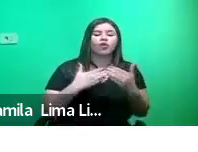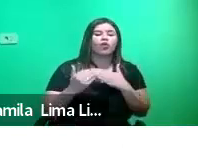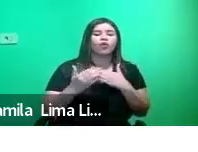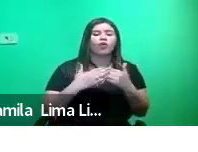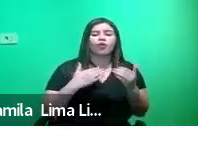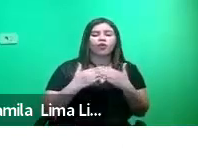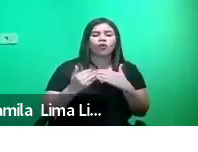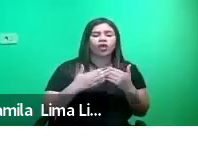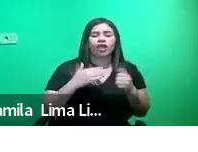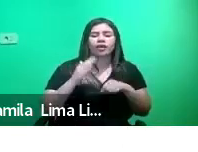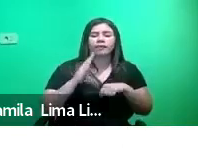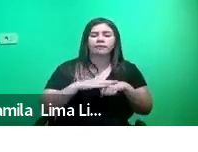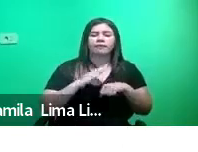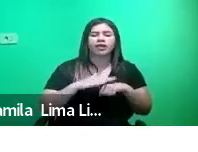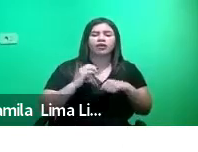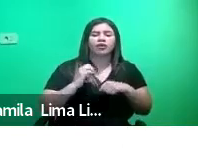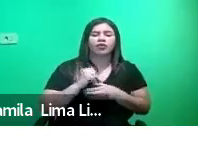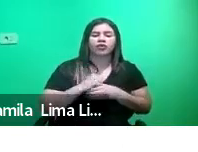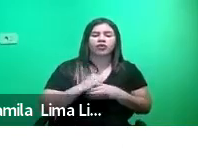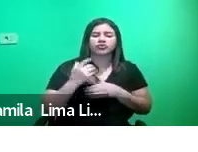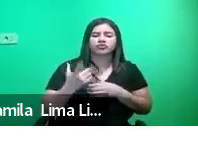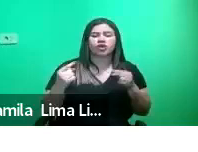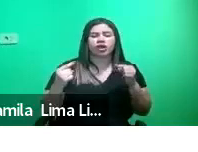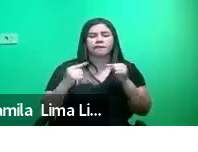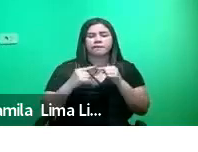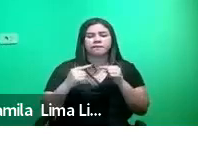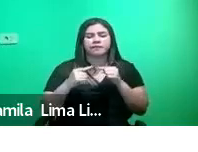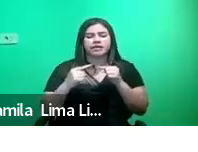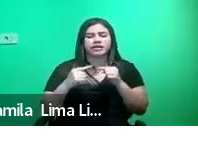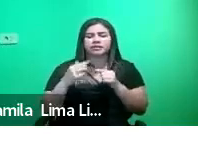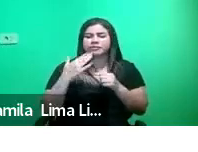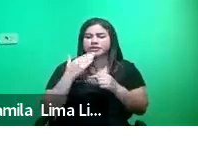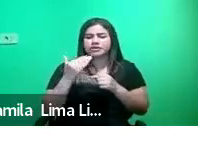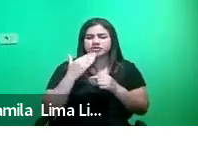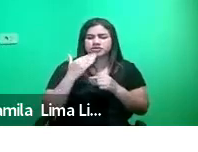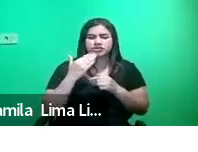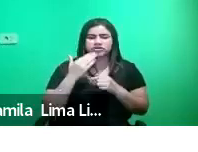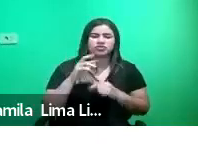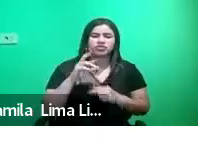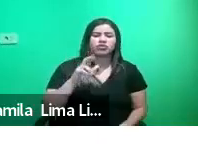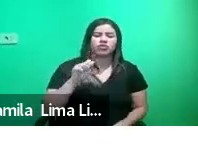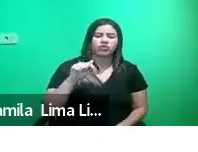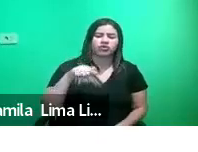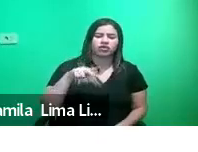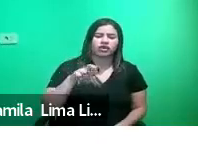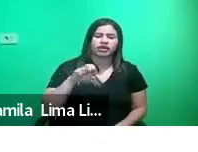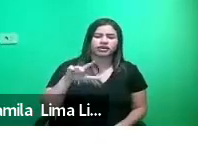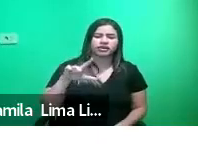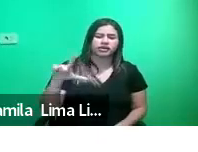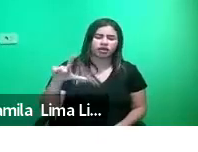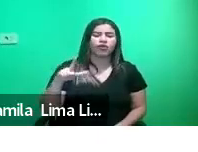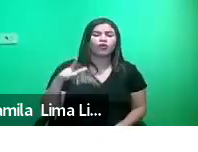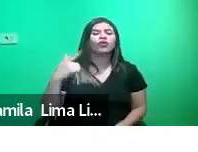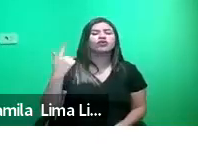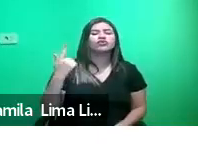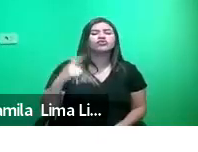to the appeal to the appeal to Hegel to the appeal to Hegel. and indeed and indeed to Marx and indeed to Marx the bottom bottom line as we